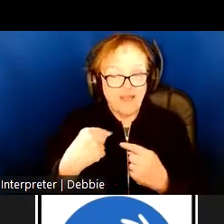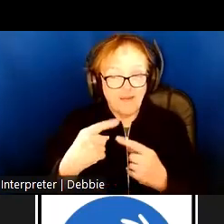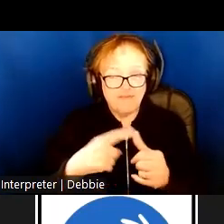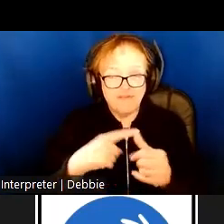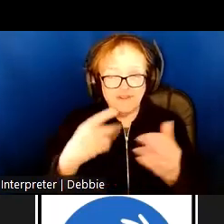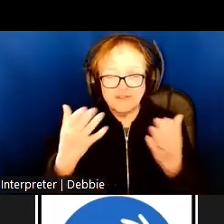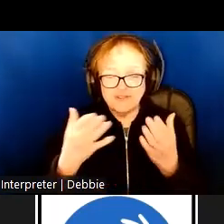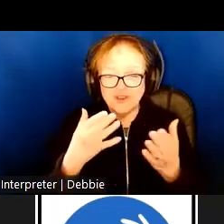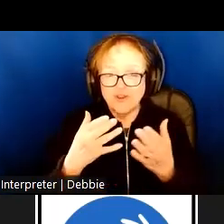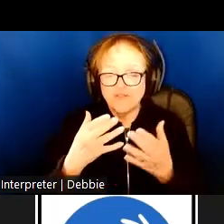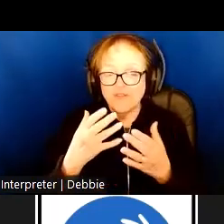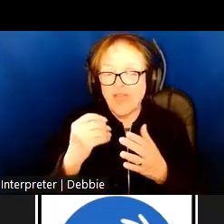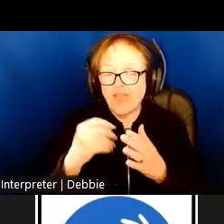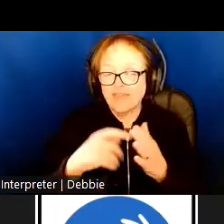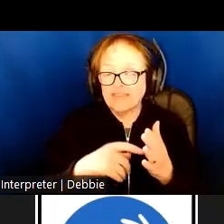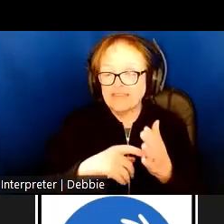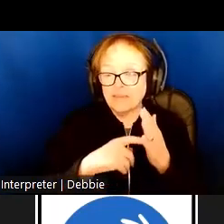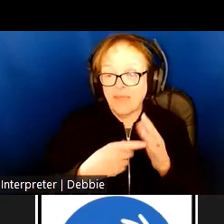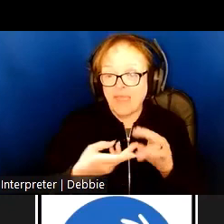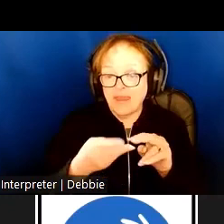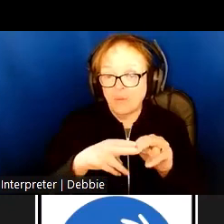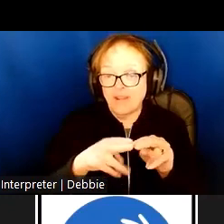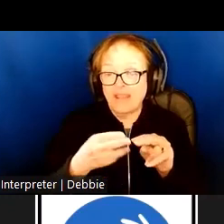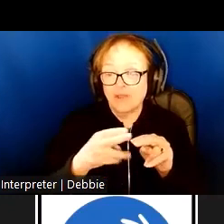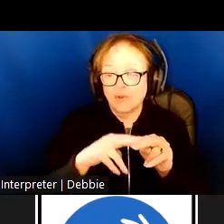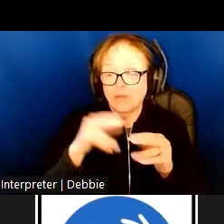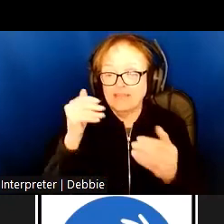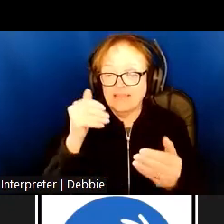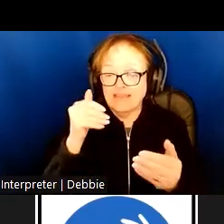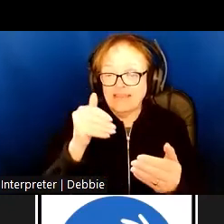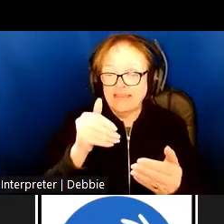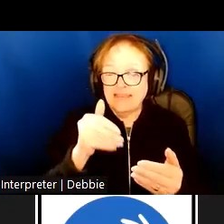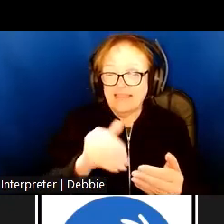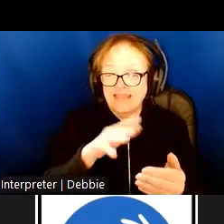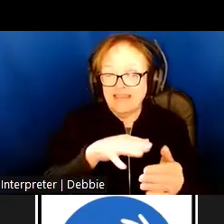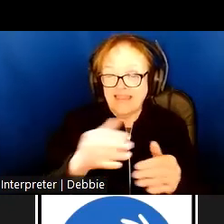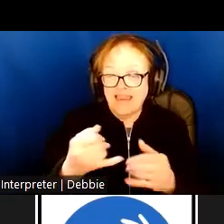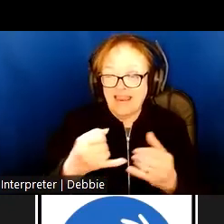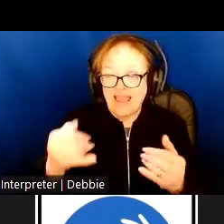demand increases significantly shortly before the deadline so please be in touch as early